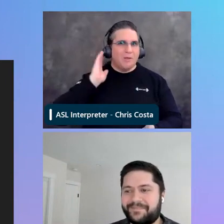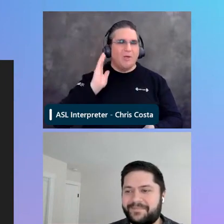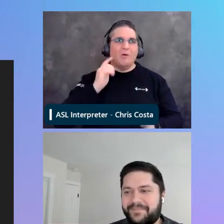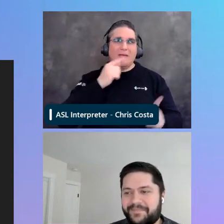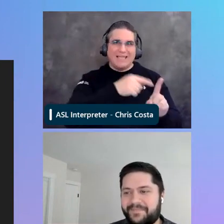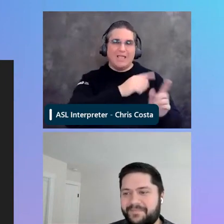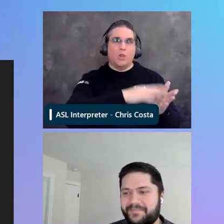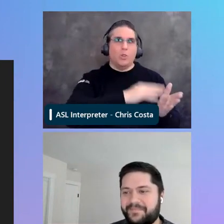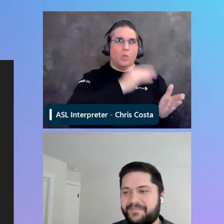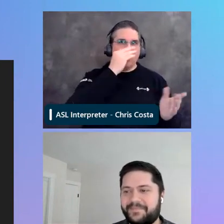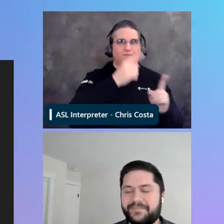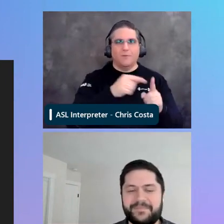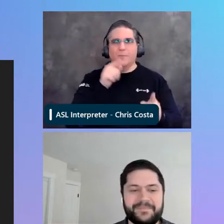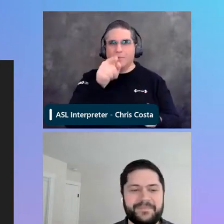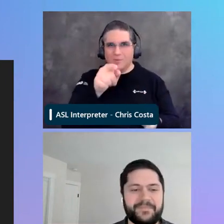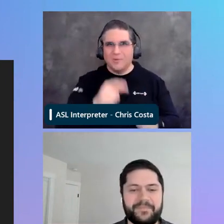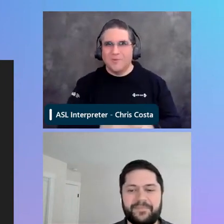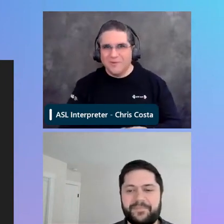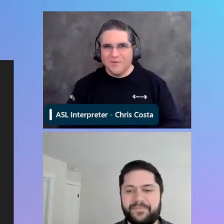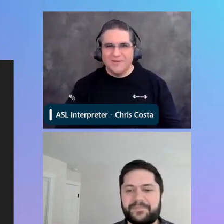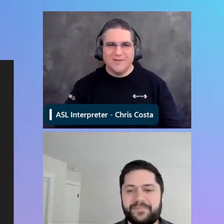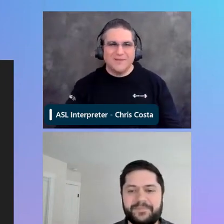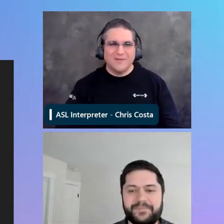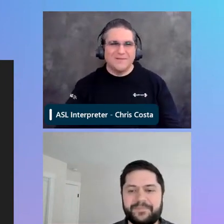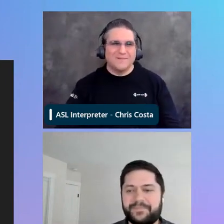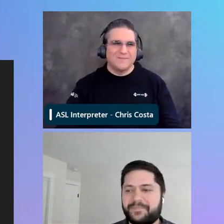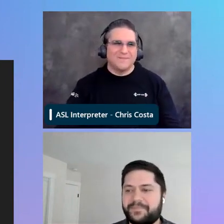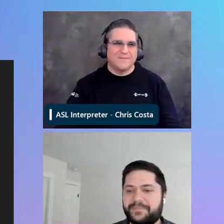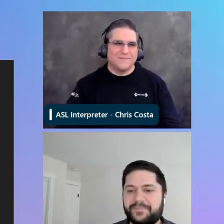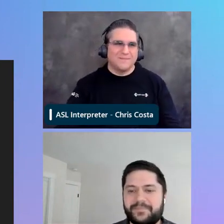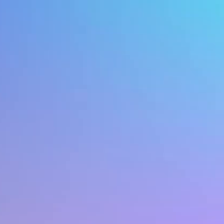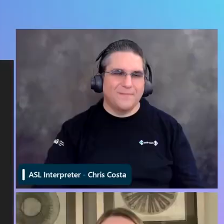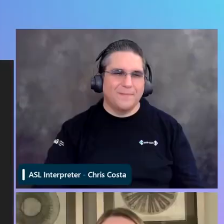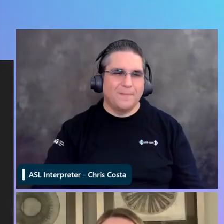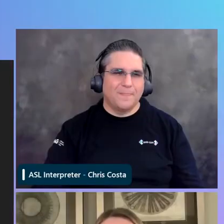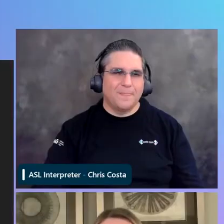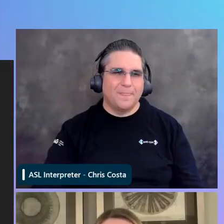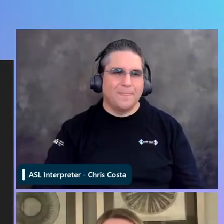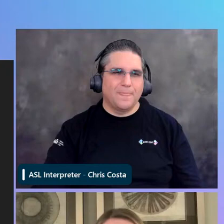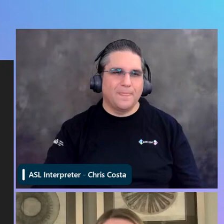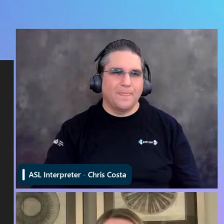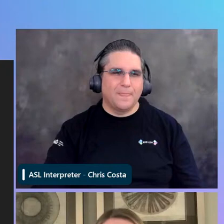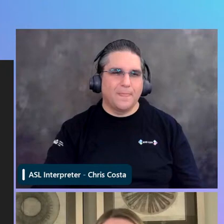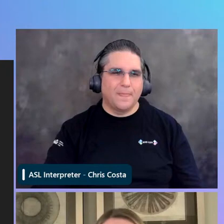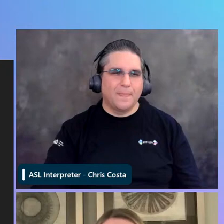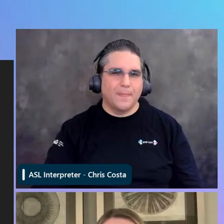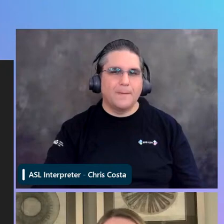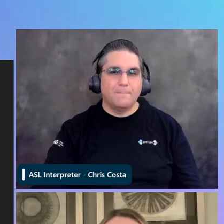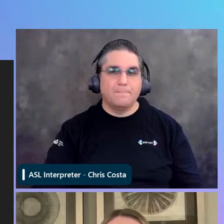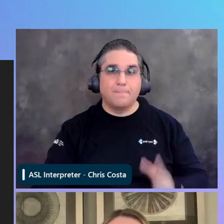as well as as the, the best, uh, world that we're out there. All right. So let's move on to the